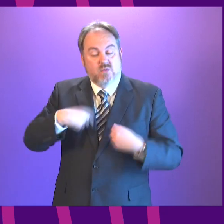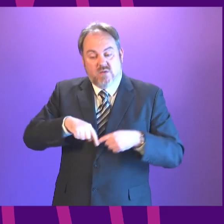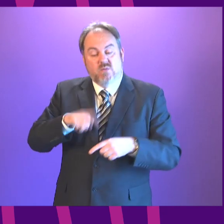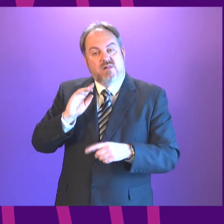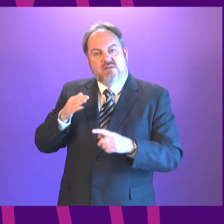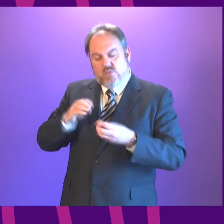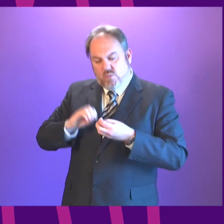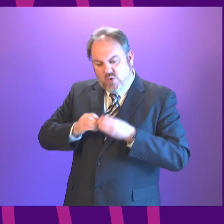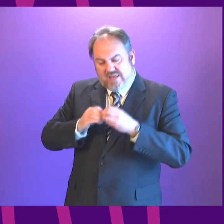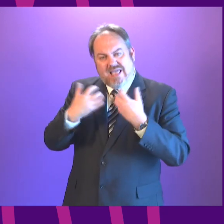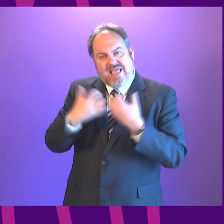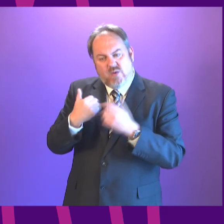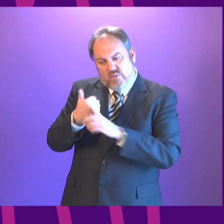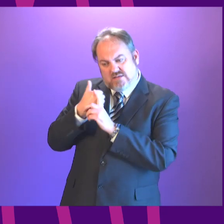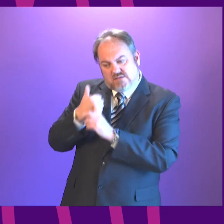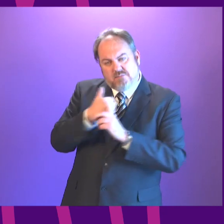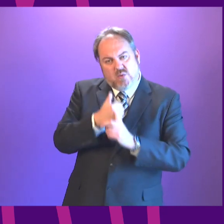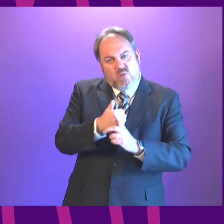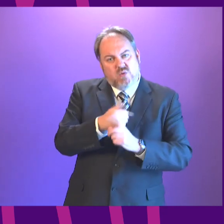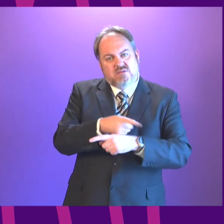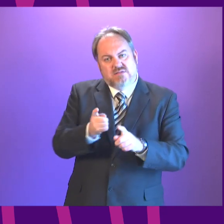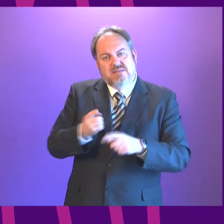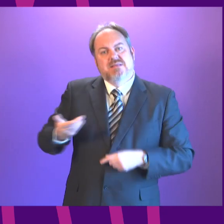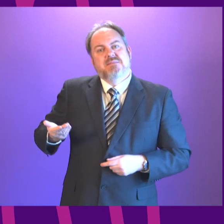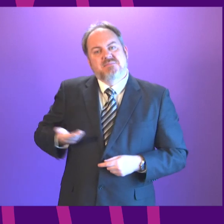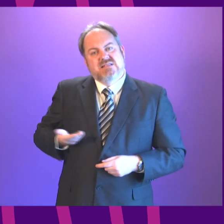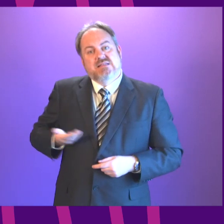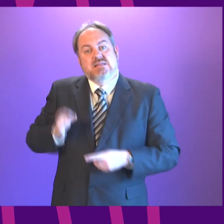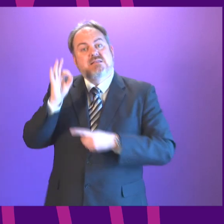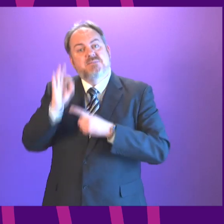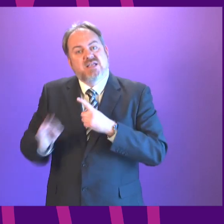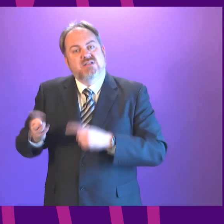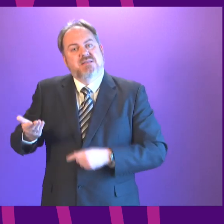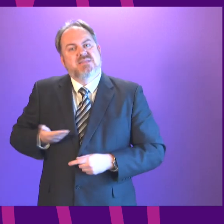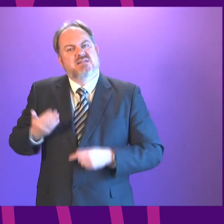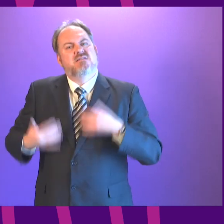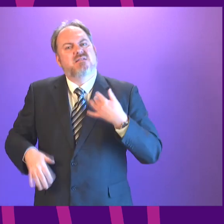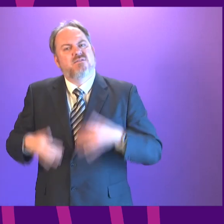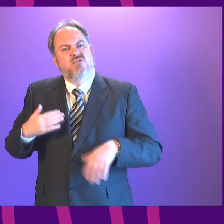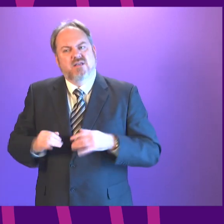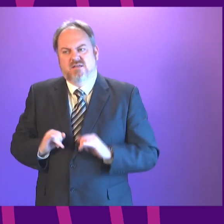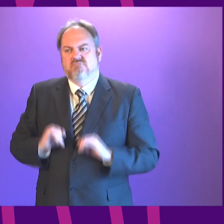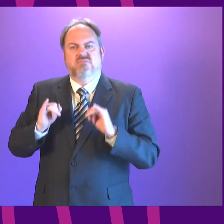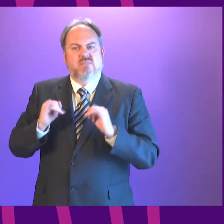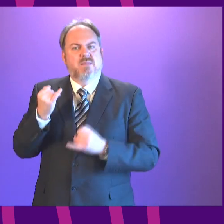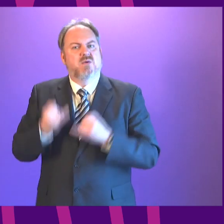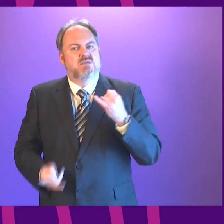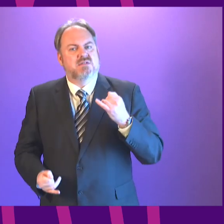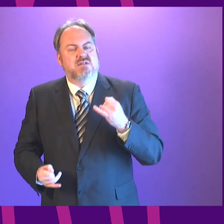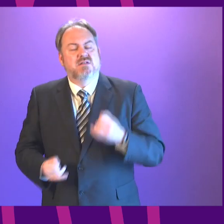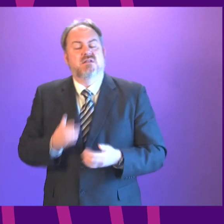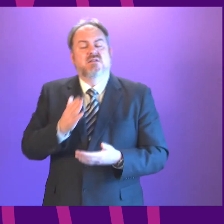for the sectors that are most acutely affected. I also know that the developments of the past few days, while worrying for everyone, will